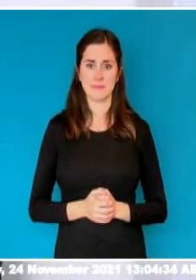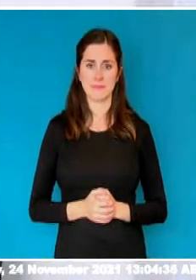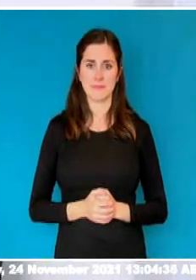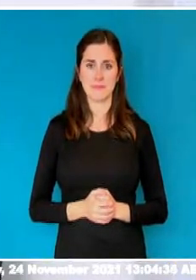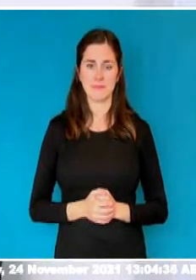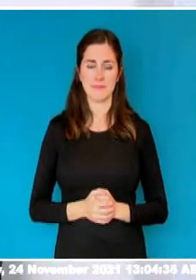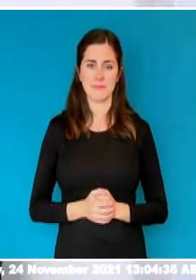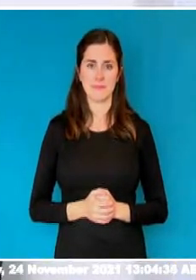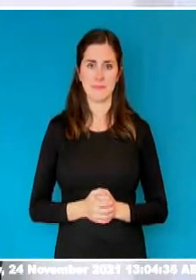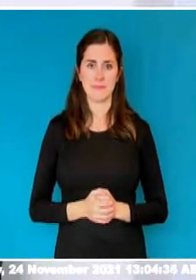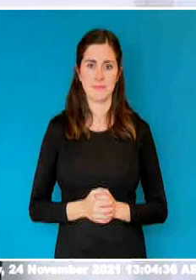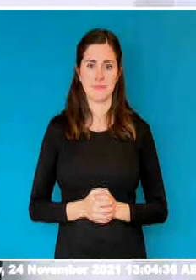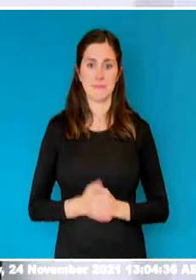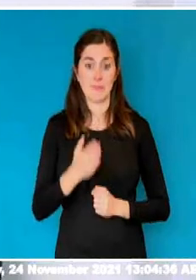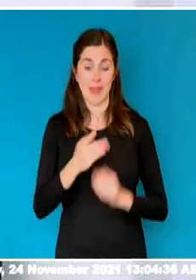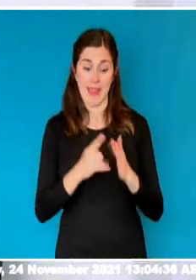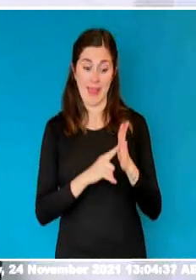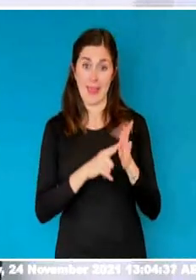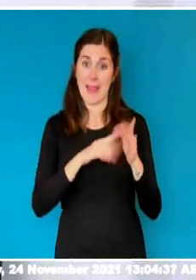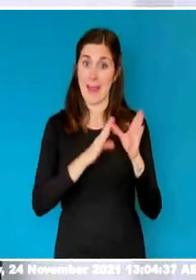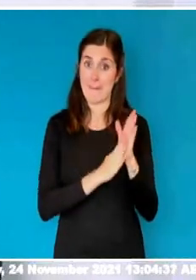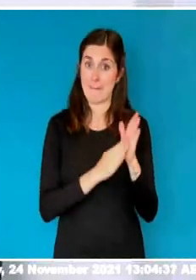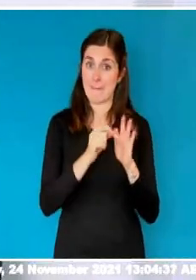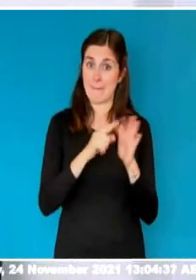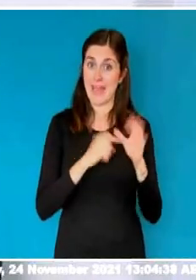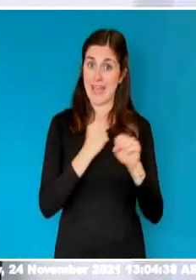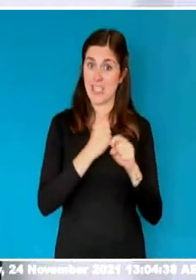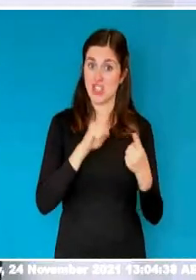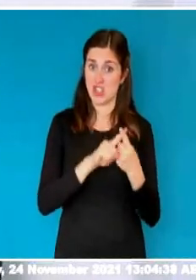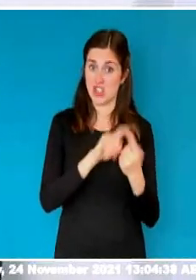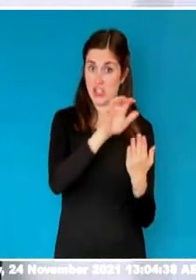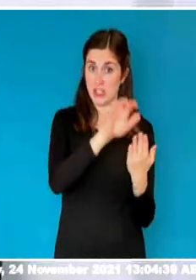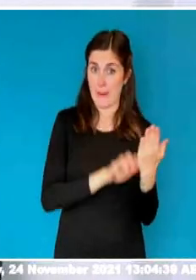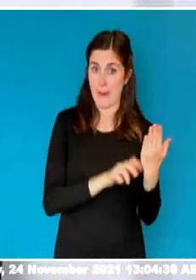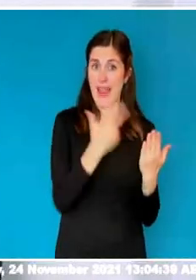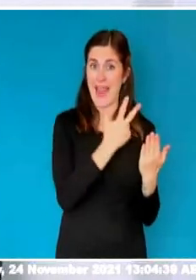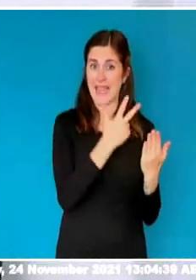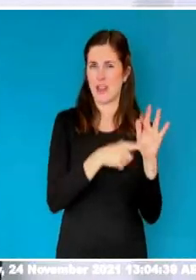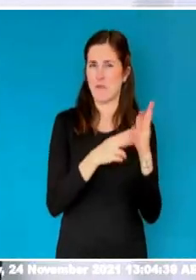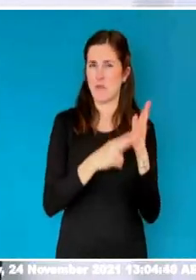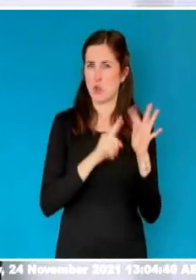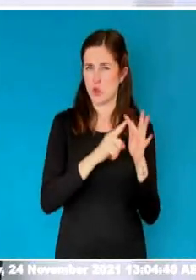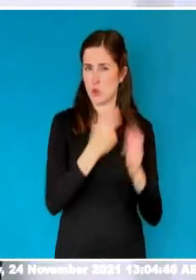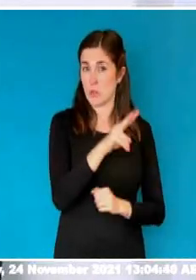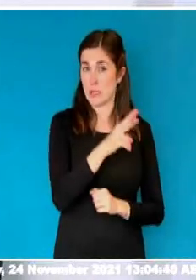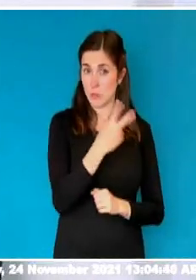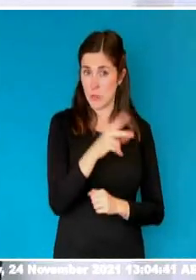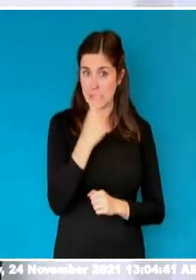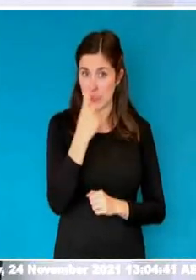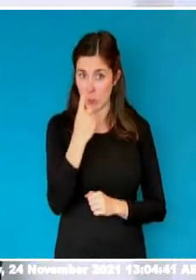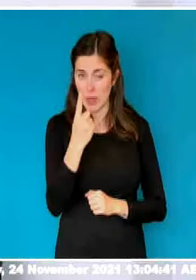statement of Liam Page dated 18Â June 2021 proposed to be Exhibit